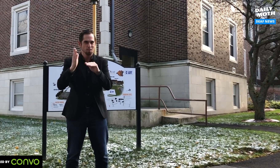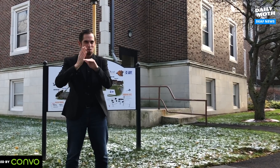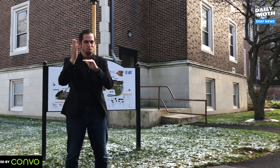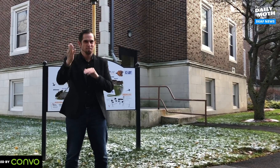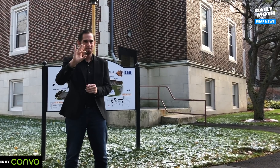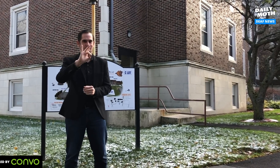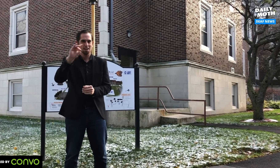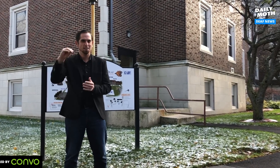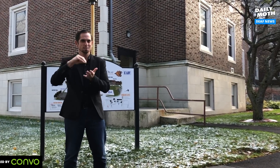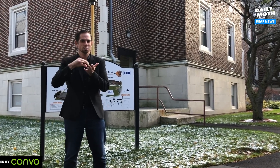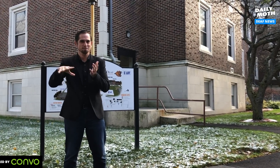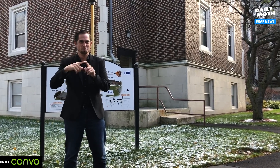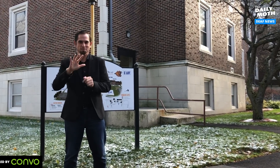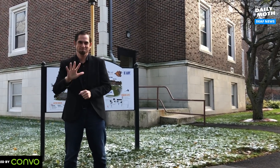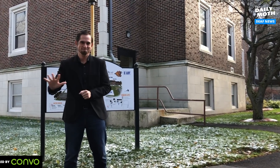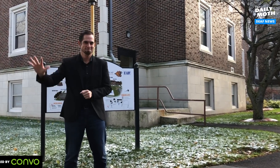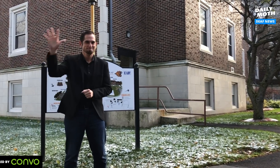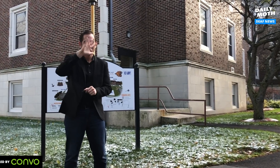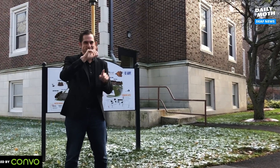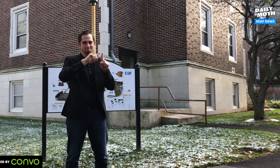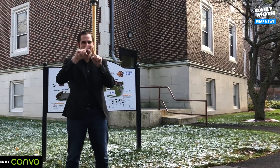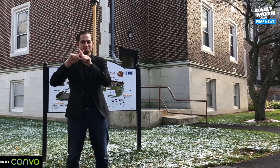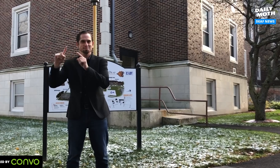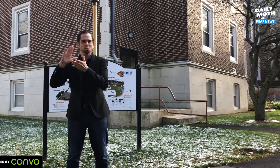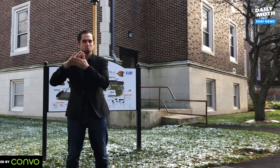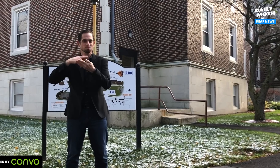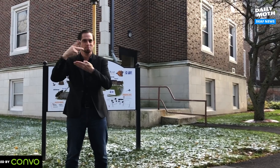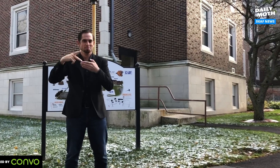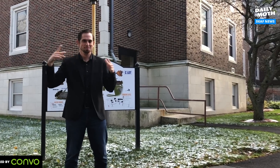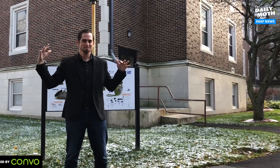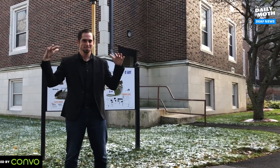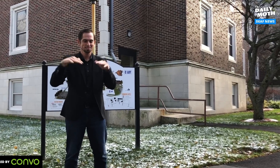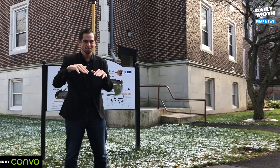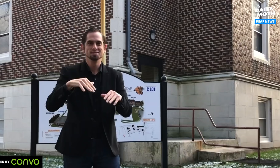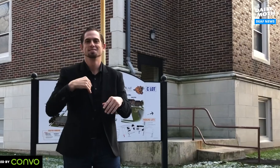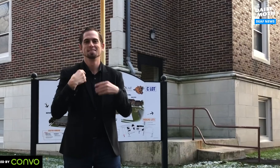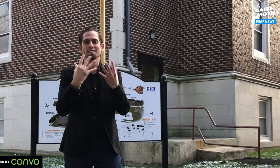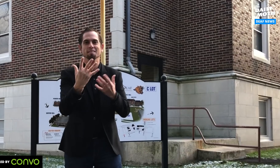where over 80 students have assembled from different programs all over the country.